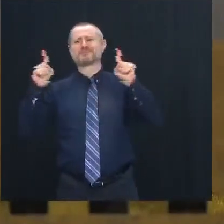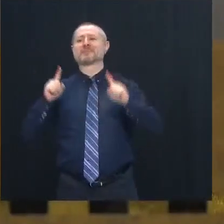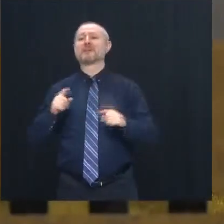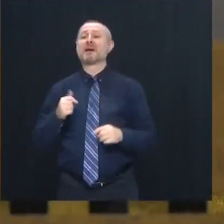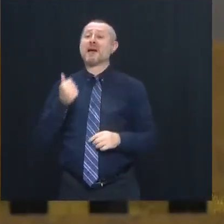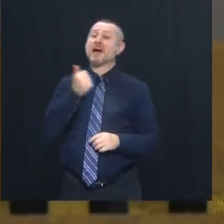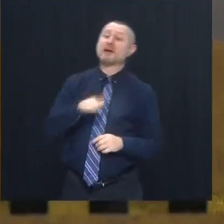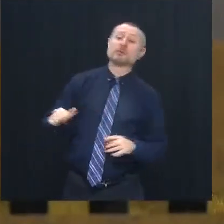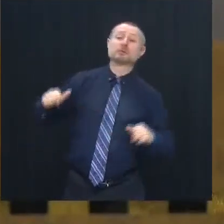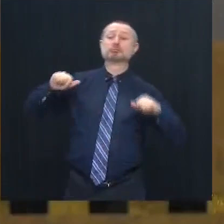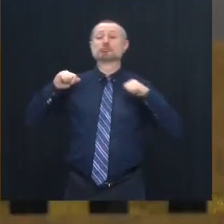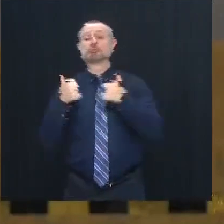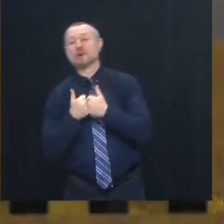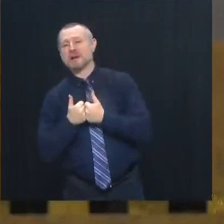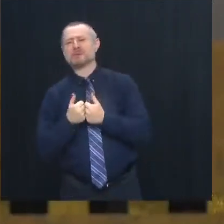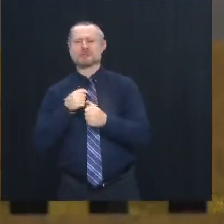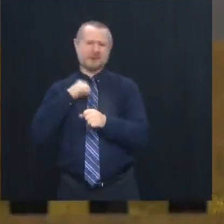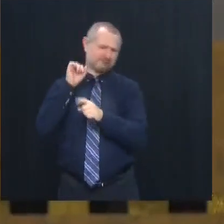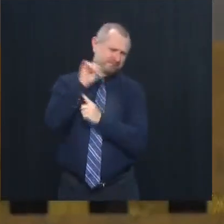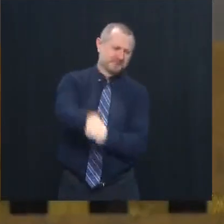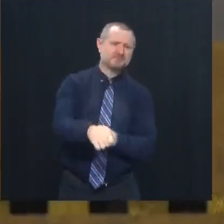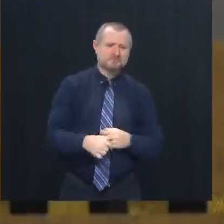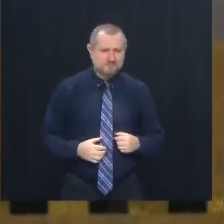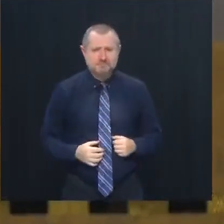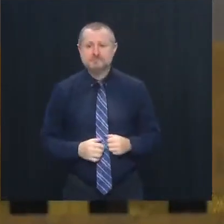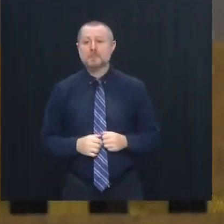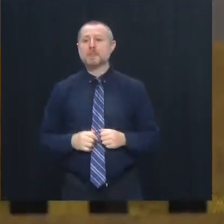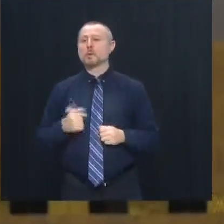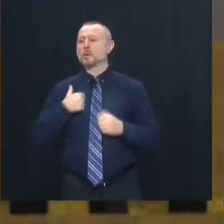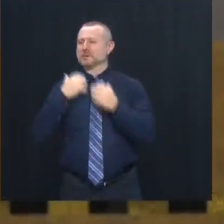AMERICA.